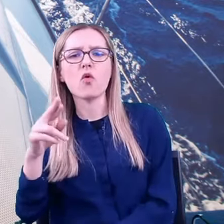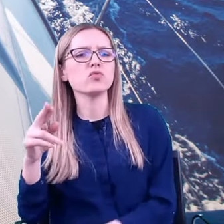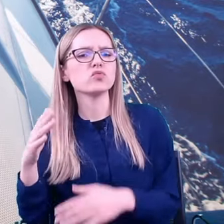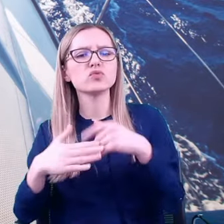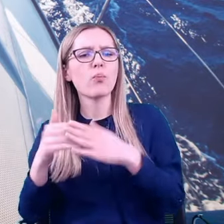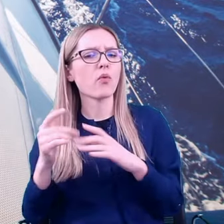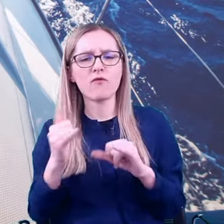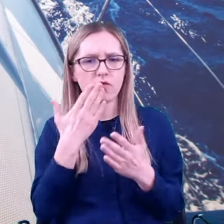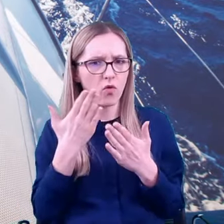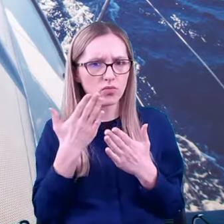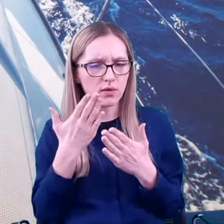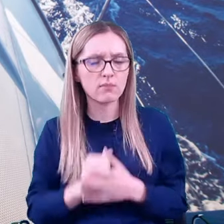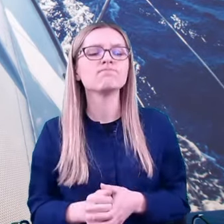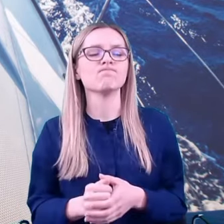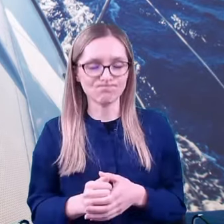Great.